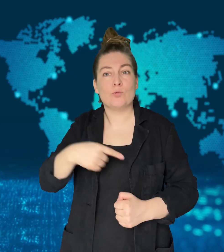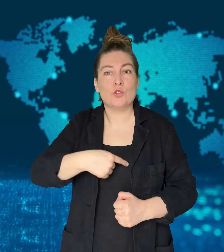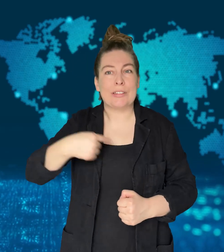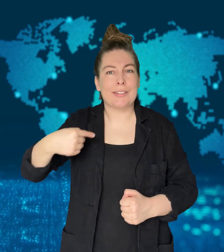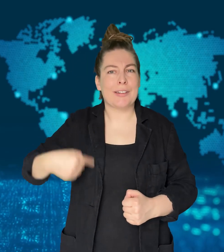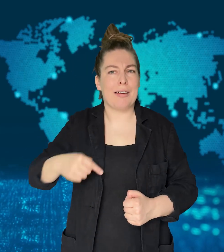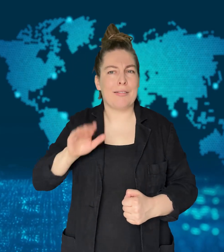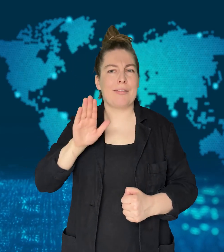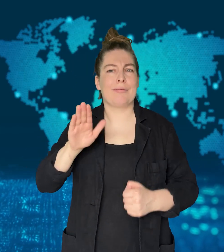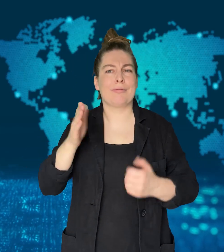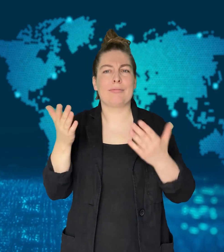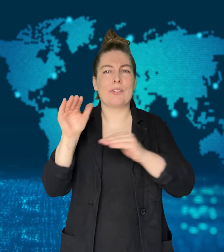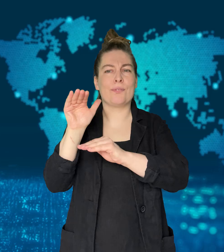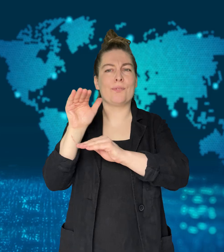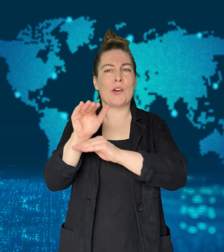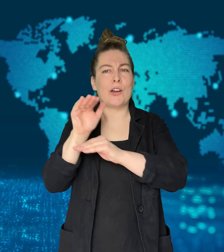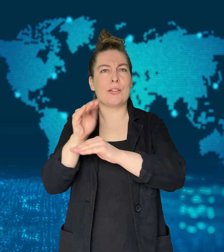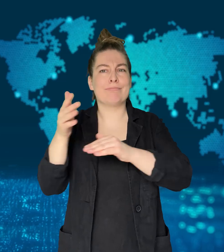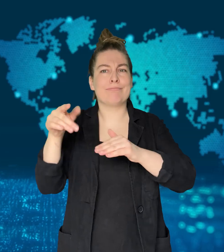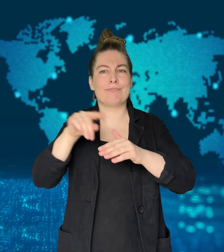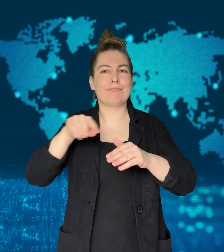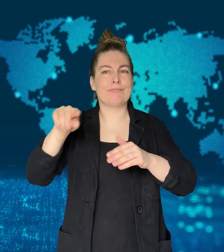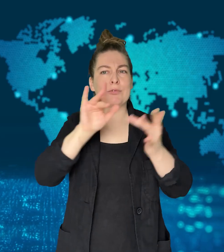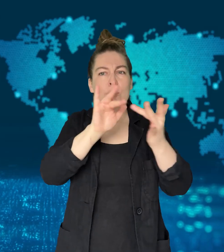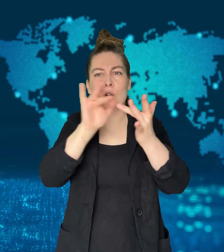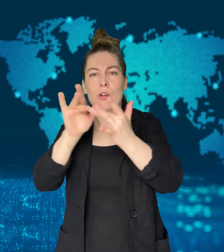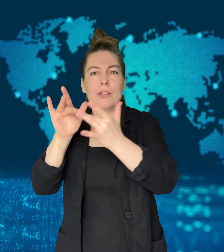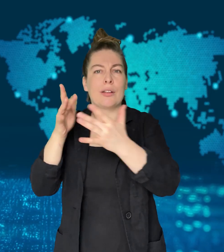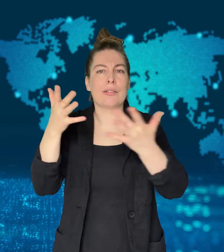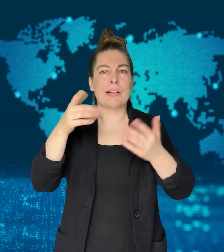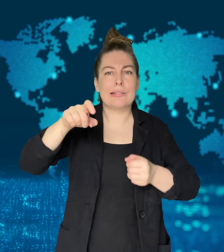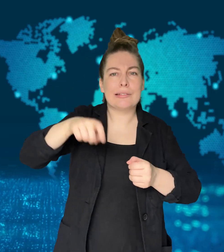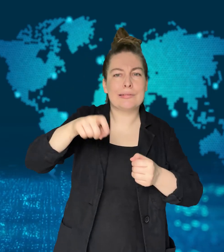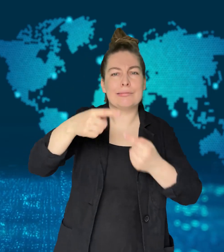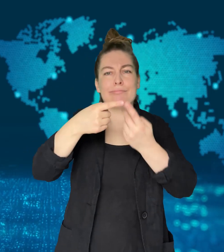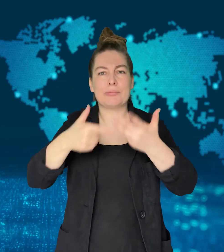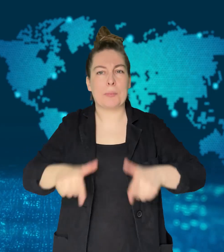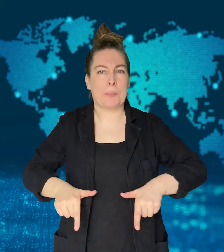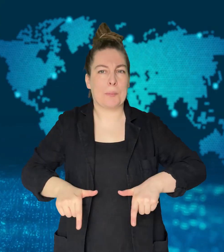Amid those concerns, a Chinese Foreign Ministry